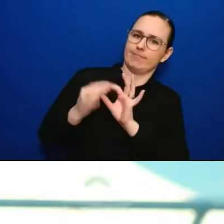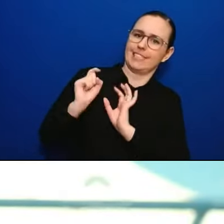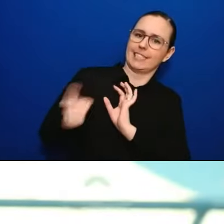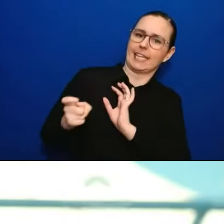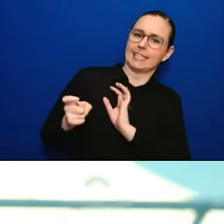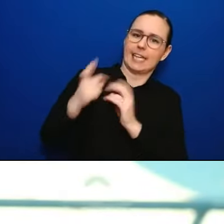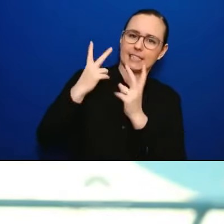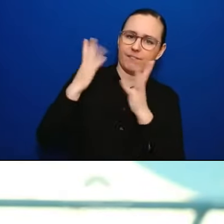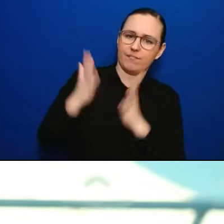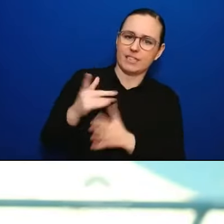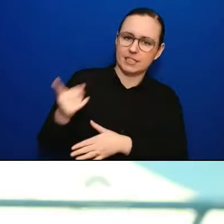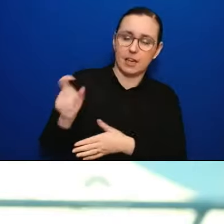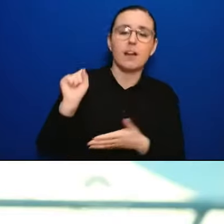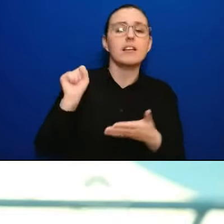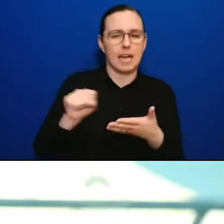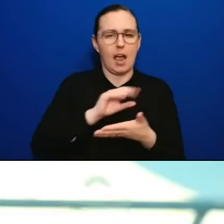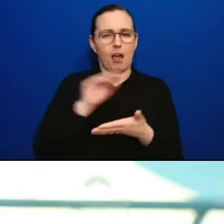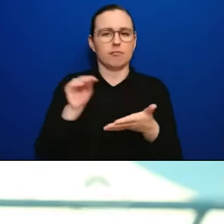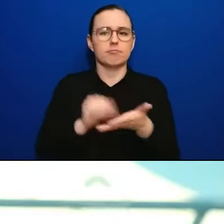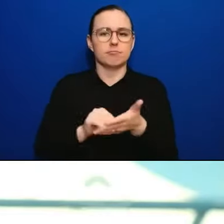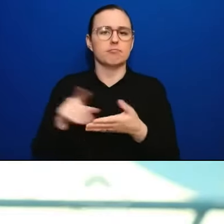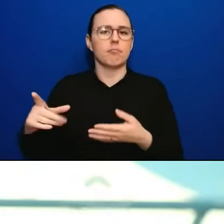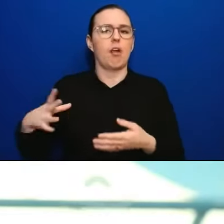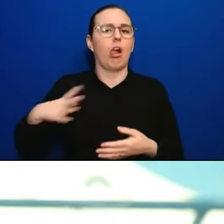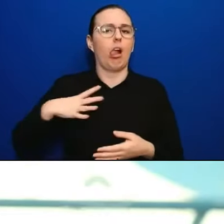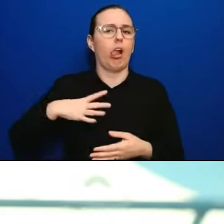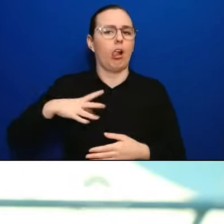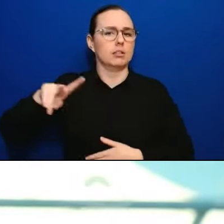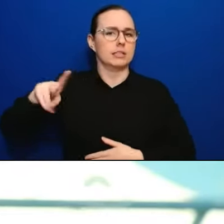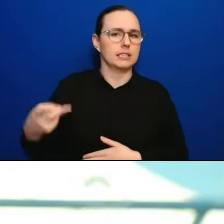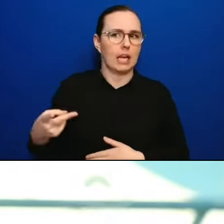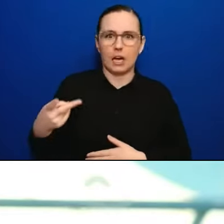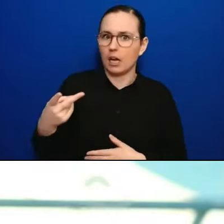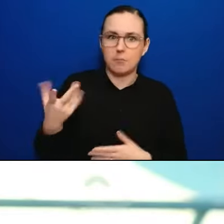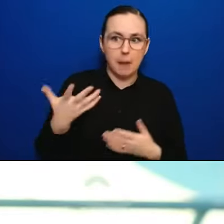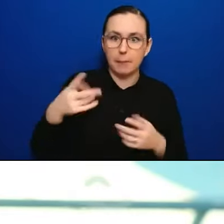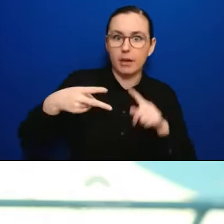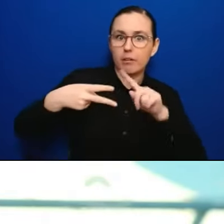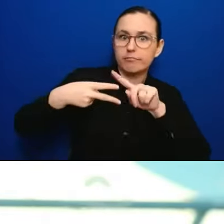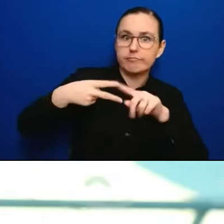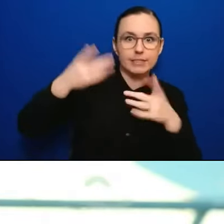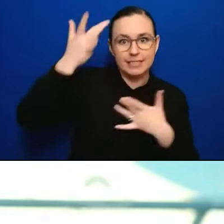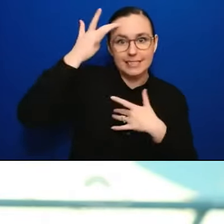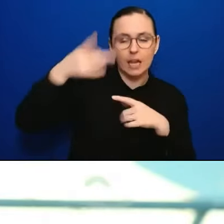at their choice can designate